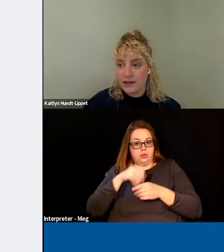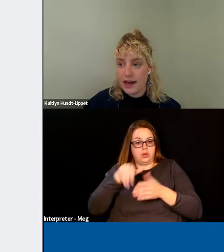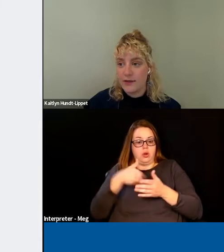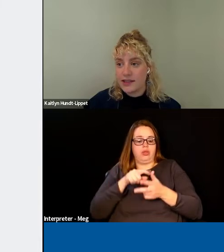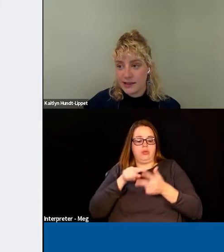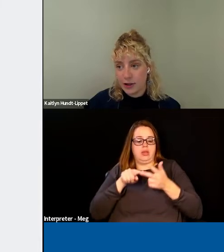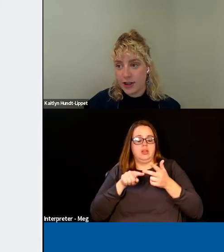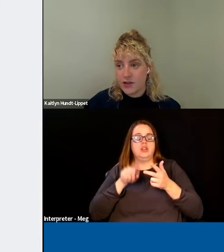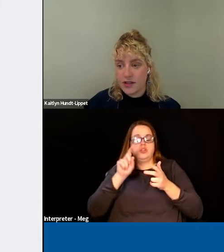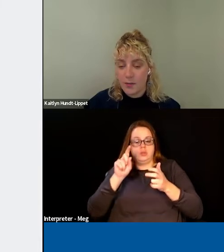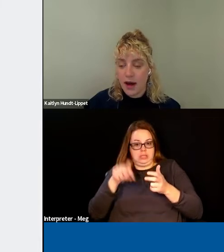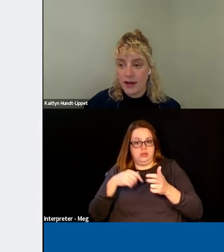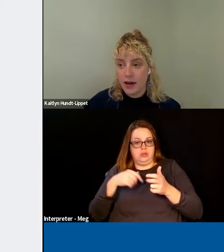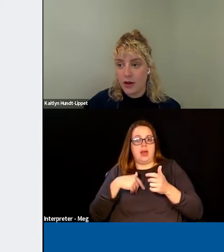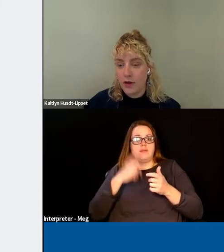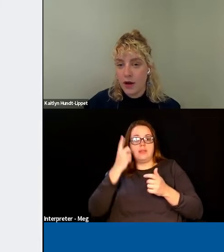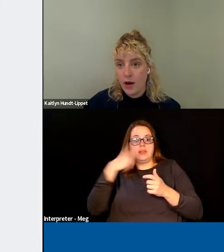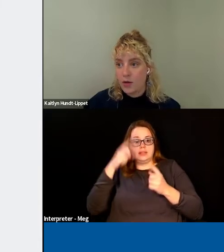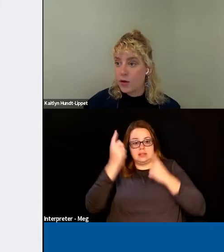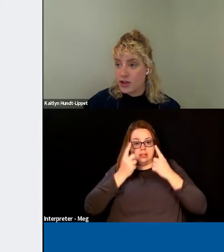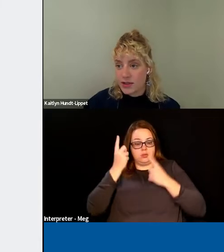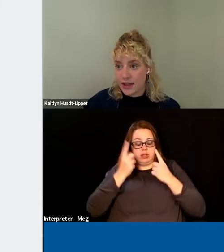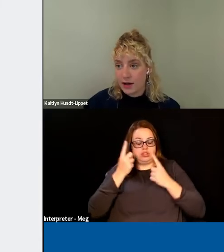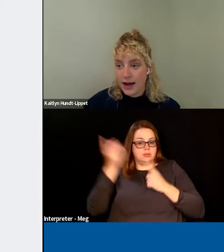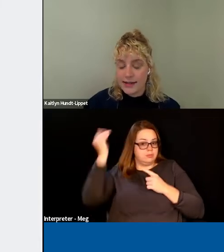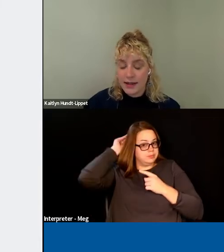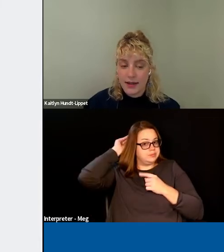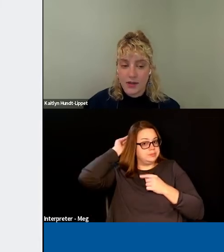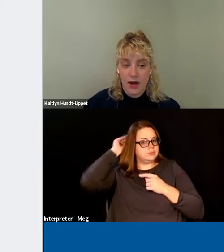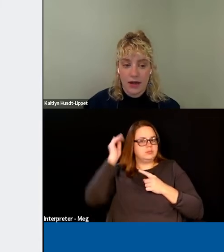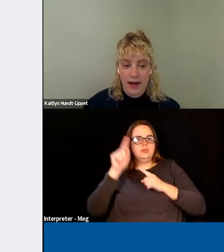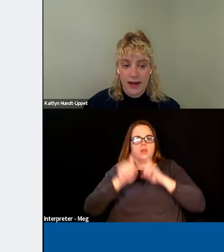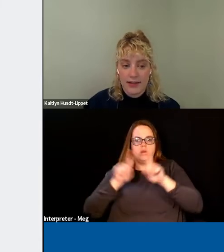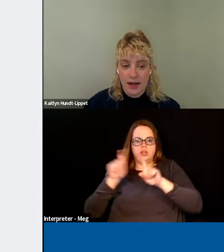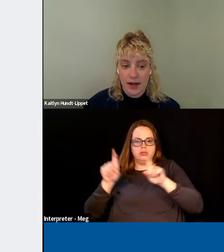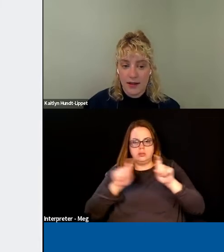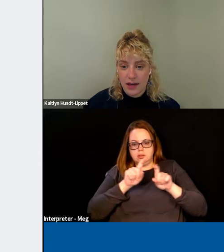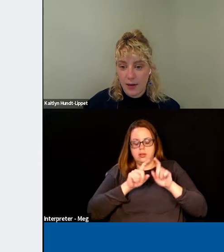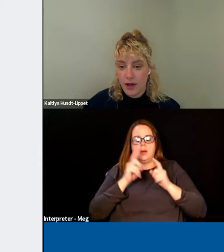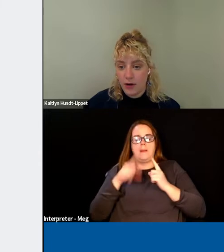you need to have these considerations in mind of the questions that you're asking as well as the time